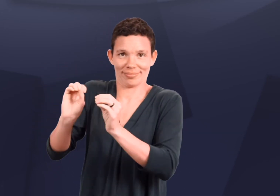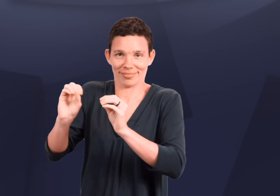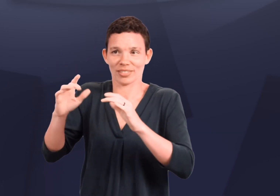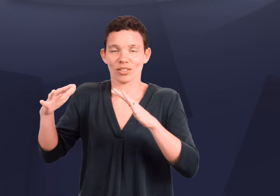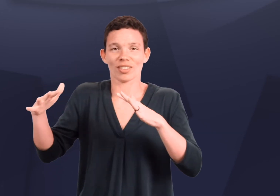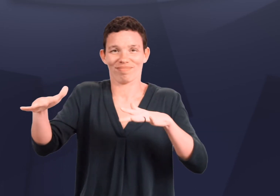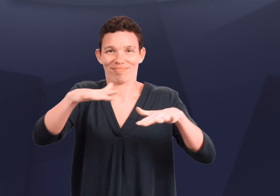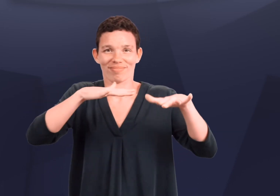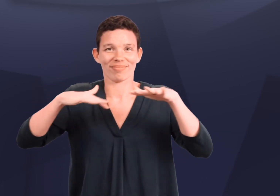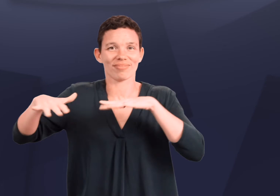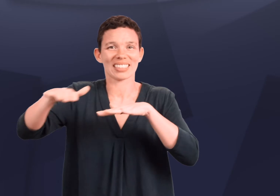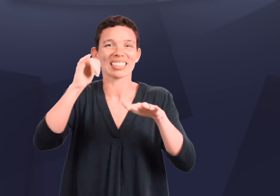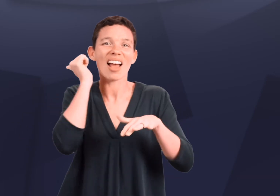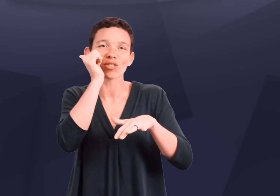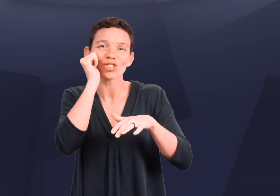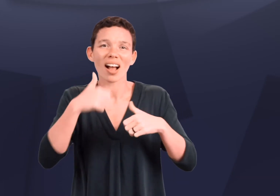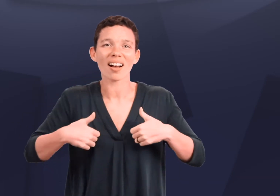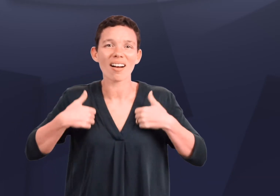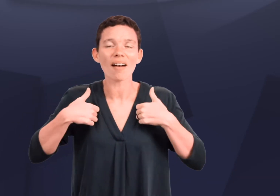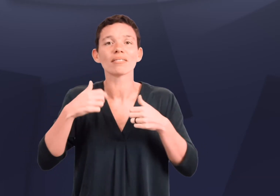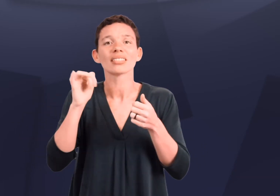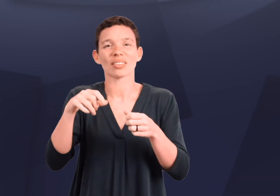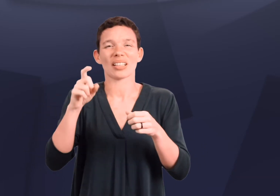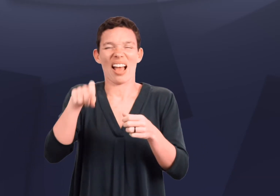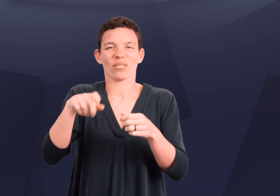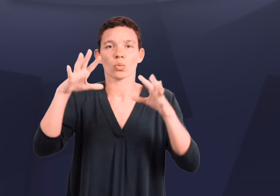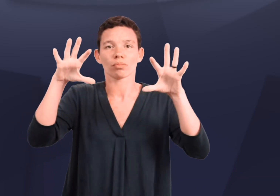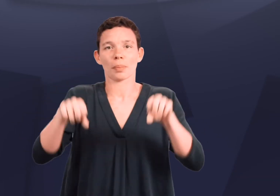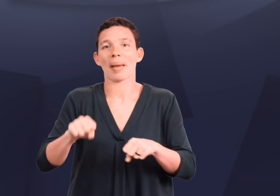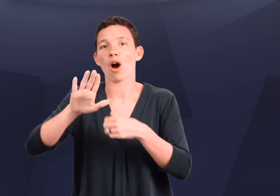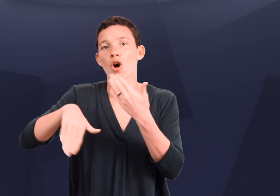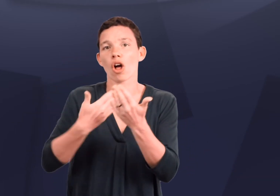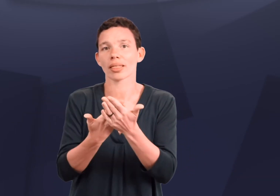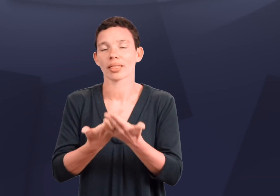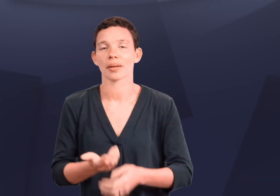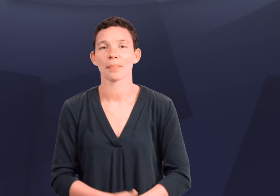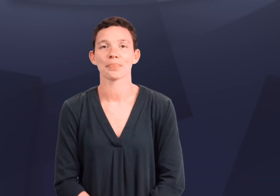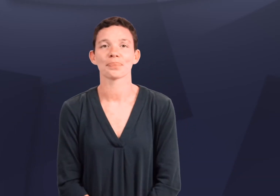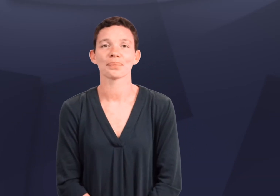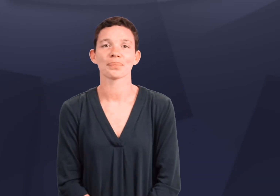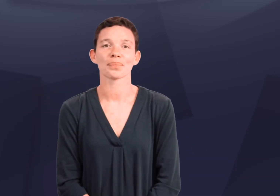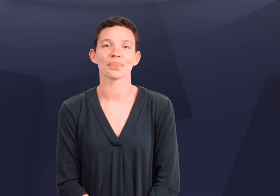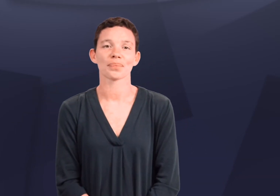Therefore, we must recognize there is no hierarchy of oppression, and we must dismantle it all.